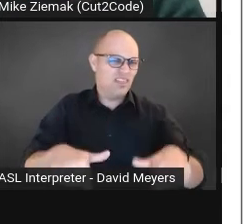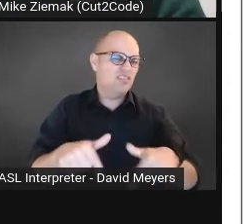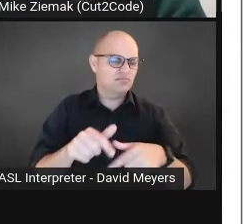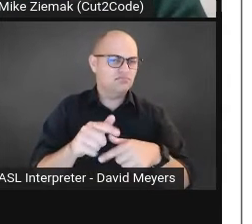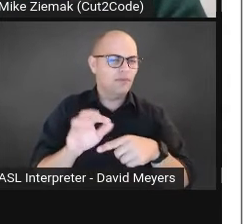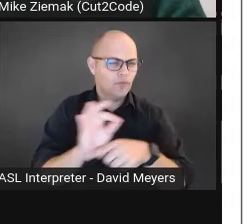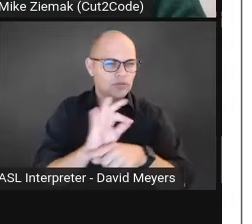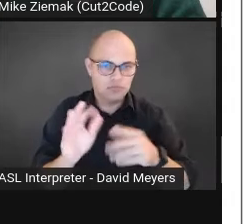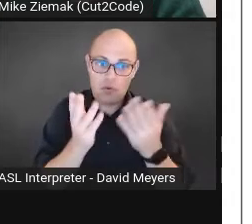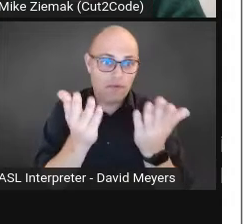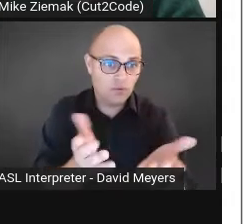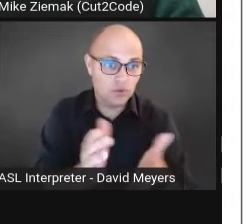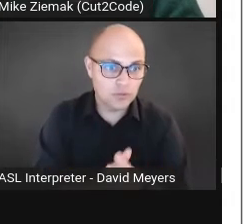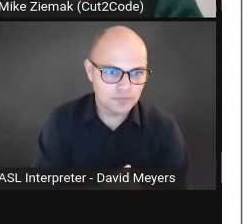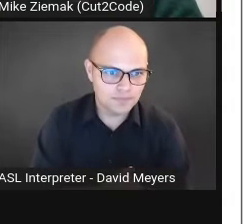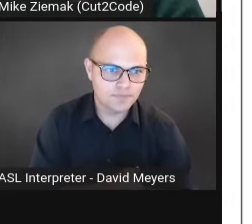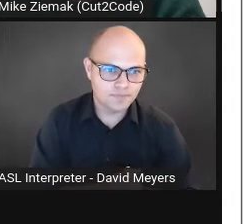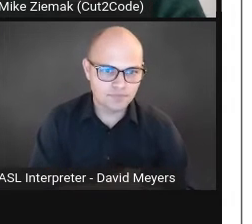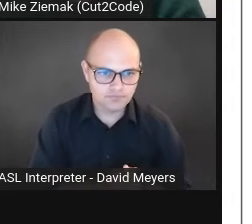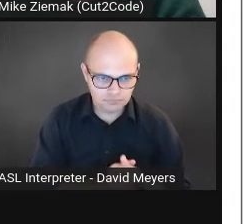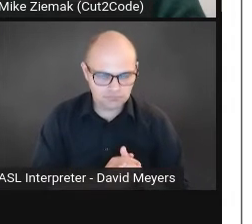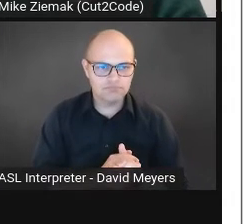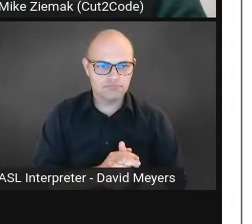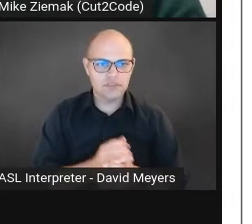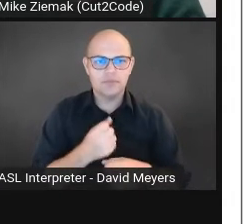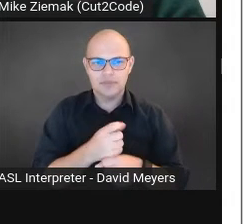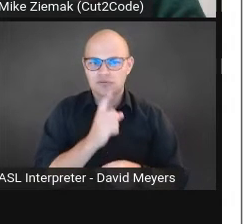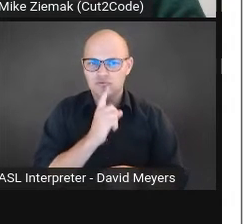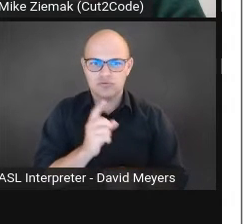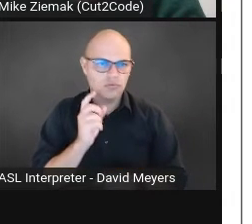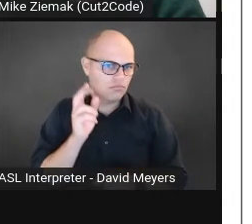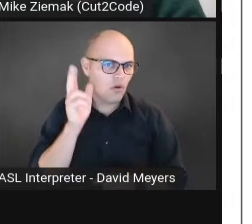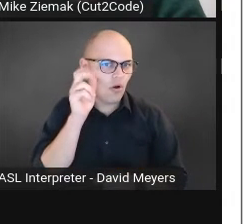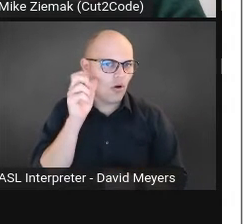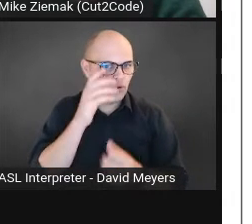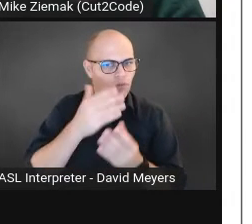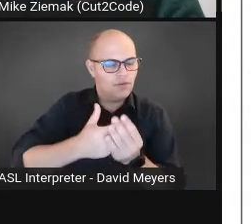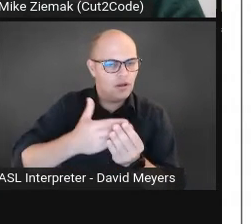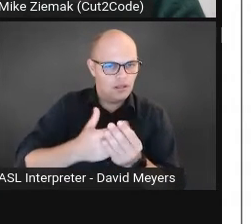Make sure that the only files are subtitled. This one is pretty self-explanatory.